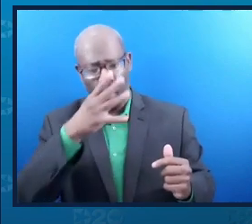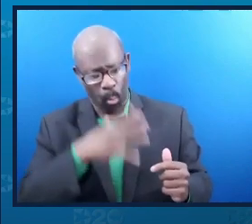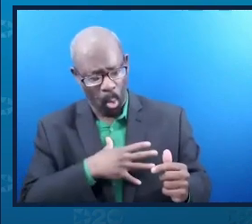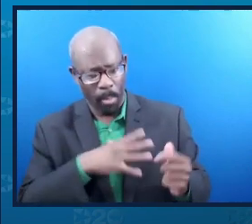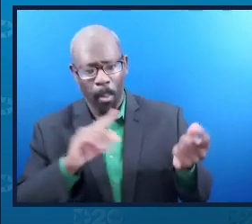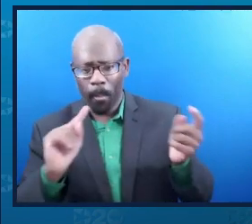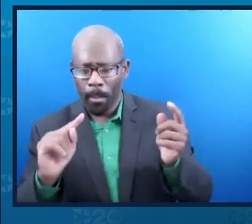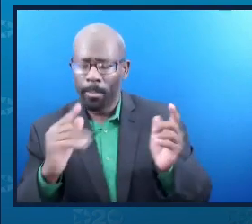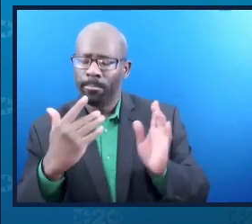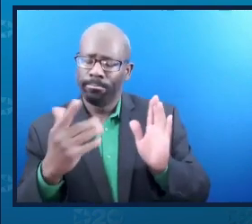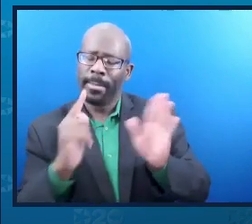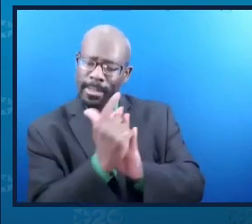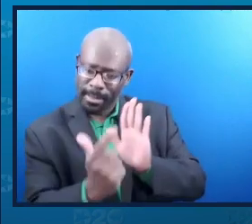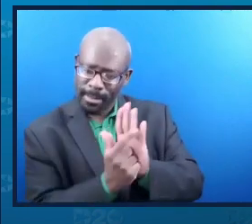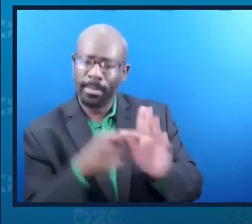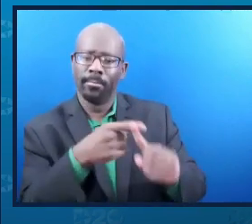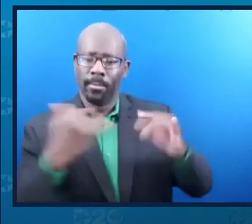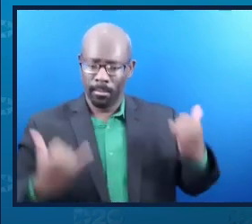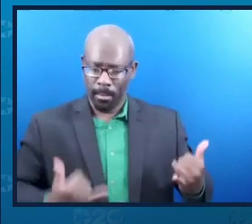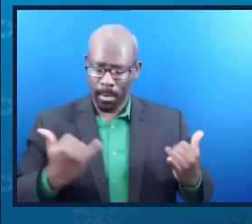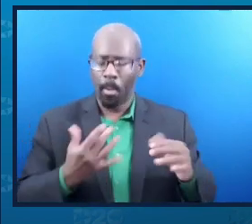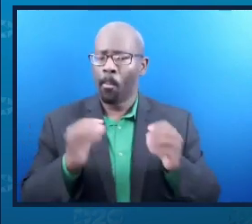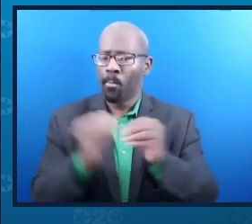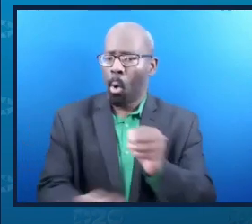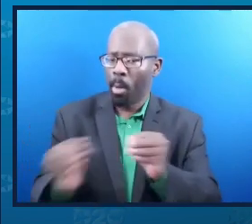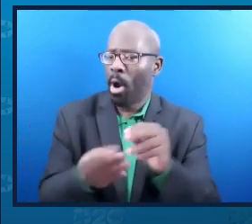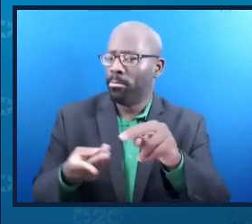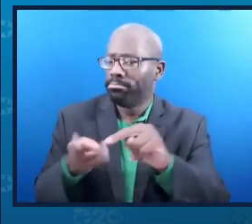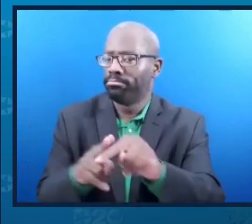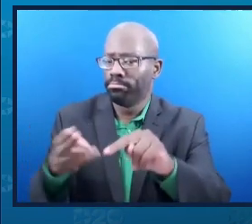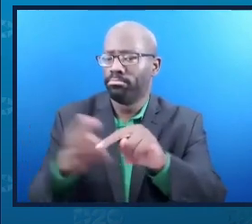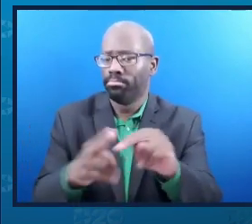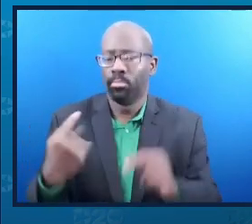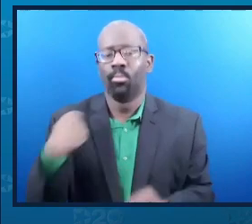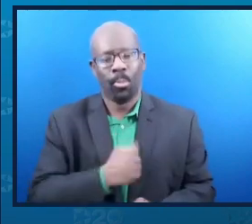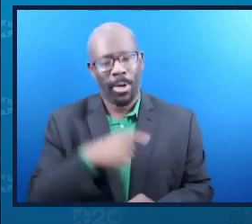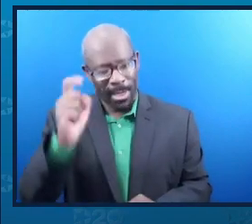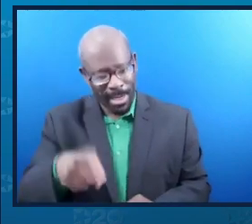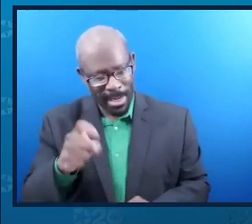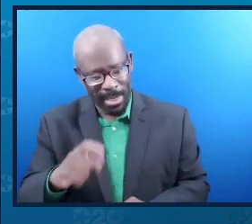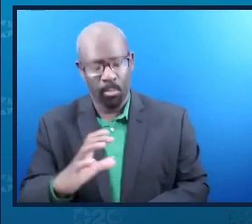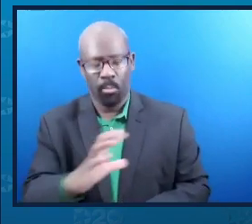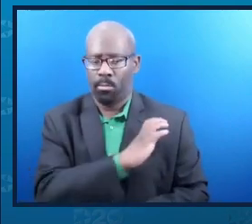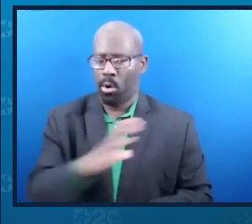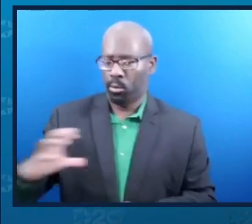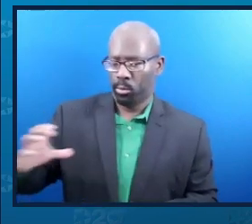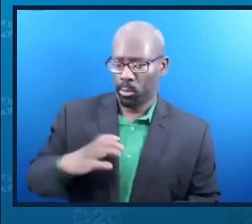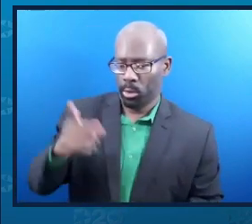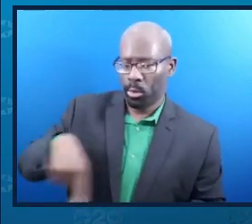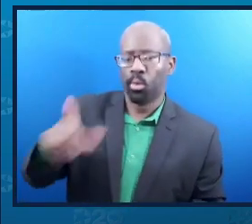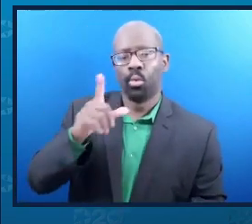WOMEN ACMENT NOW DOMESTIC VIOLENCE RATES ARE RISING DUE TO THE PANDEMIC? WE SNEEDON ROSE FROM REYOU A